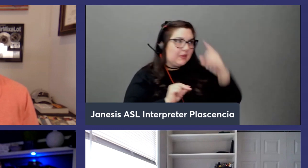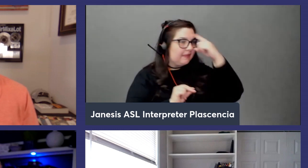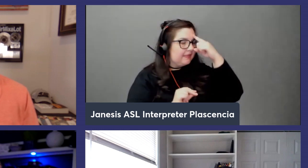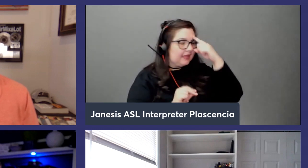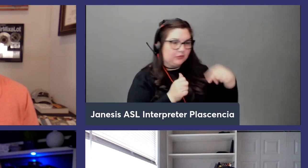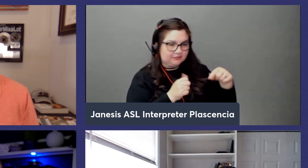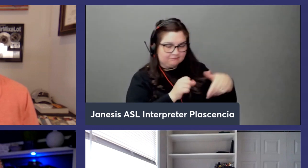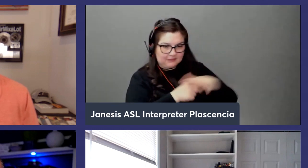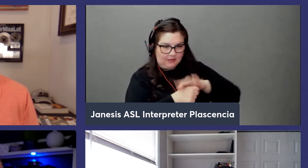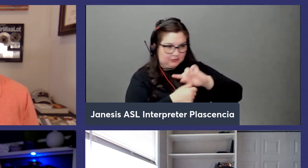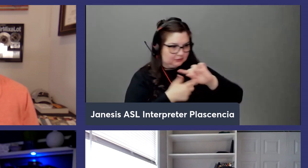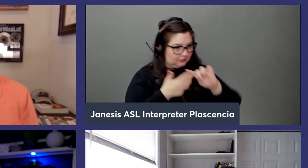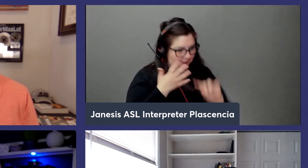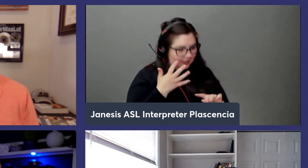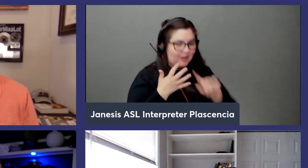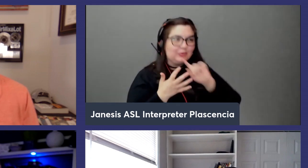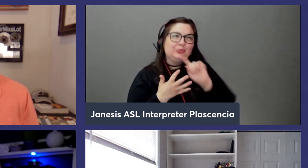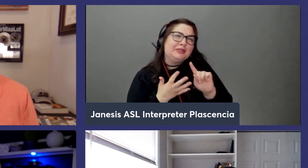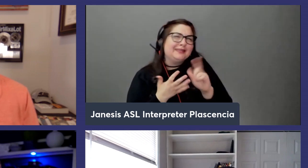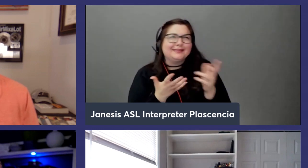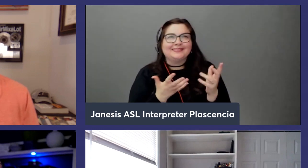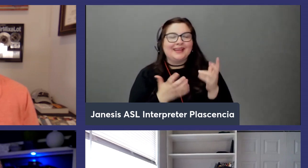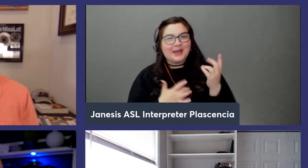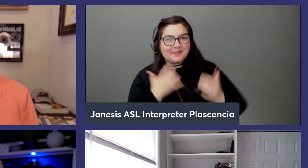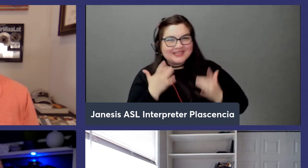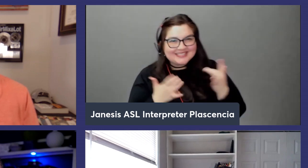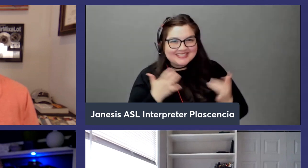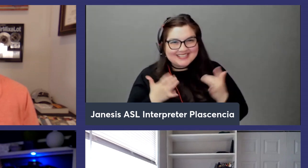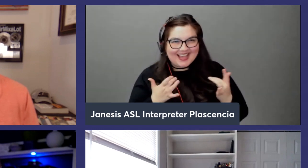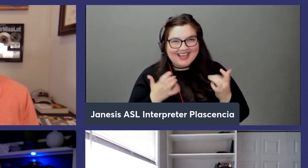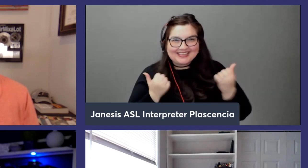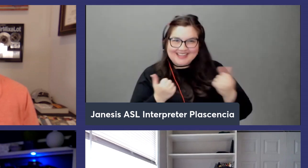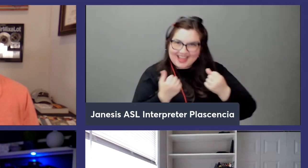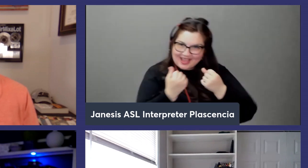I'm really excited that we now support this in production